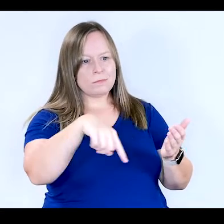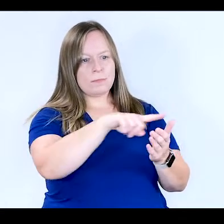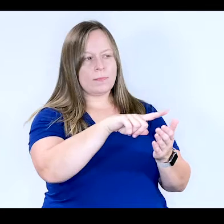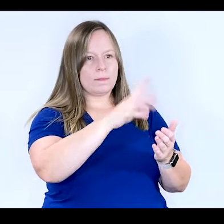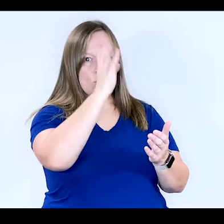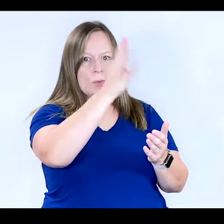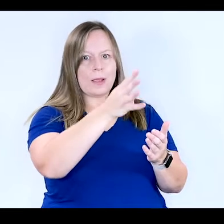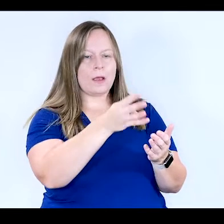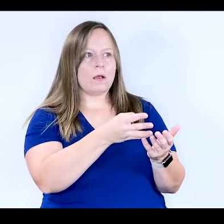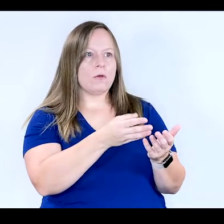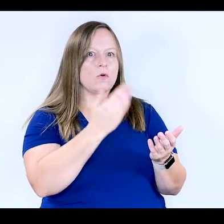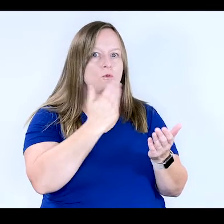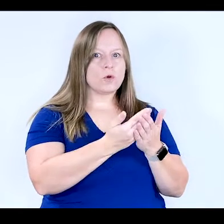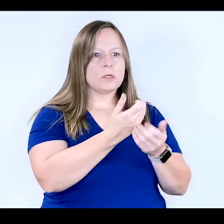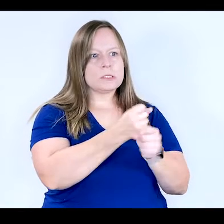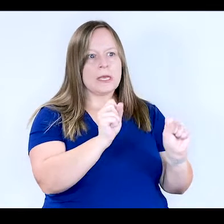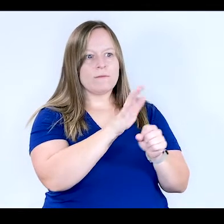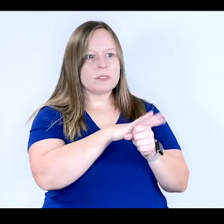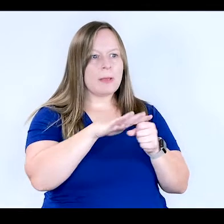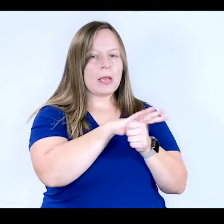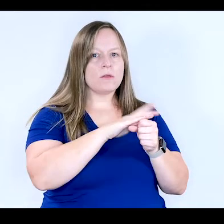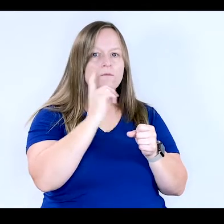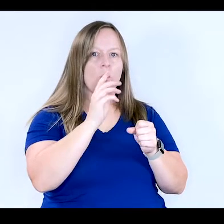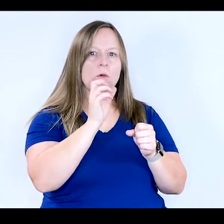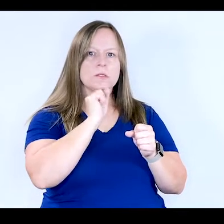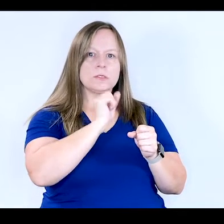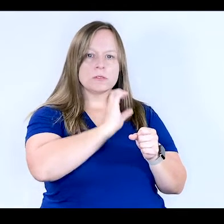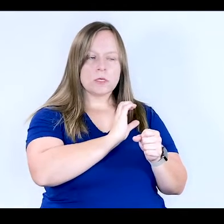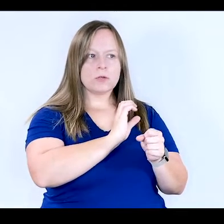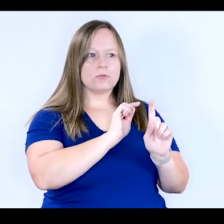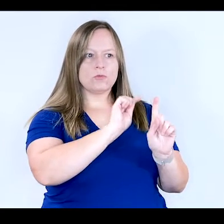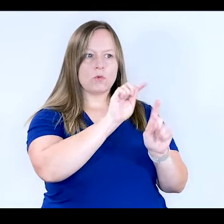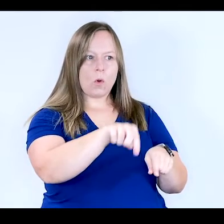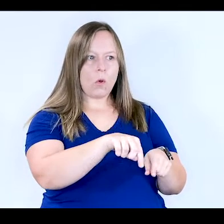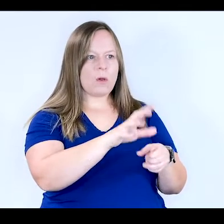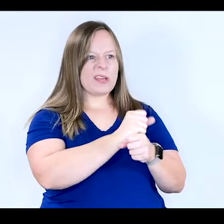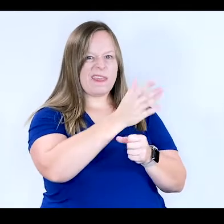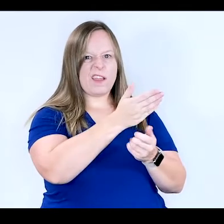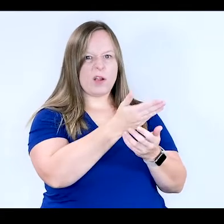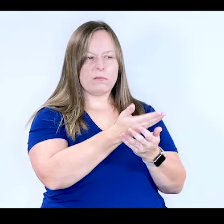want to create a safe space for the seniors to come and get their essentials.